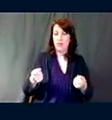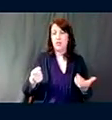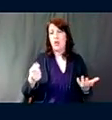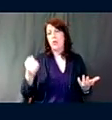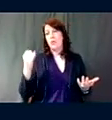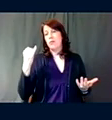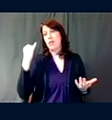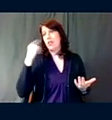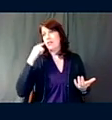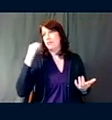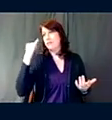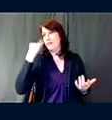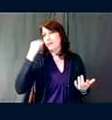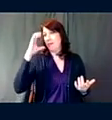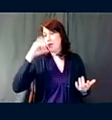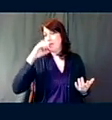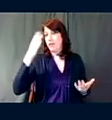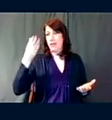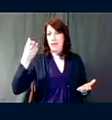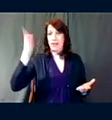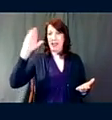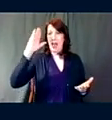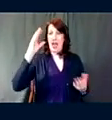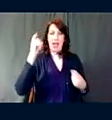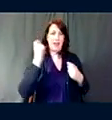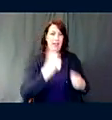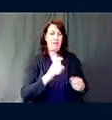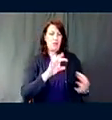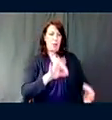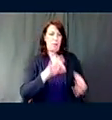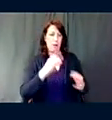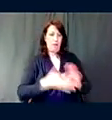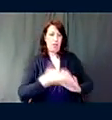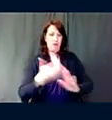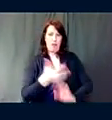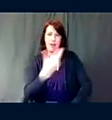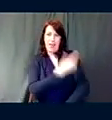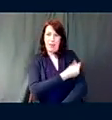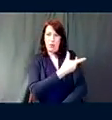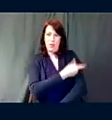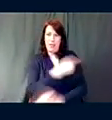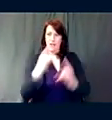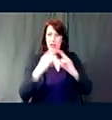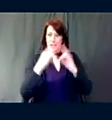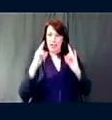WELL, SUPPOSE YOU COULD DO IT. LIKE SUPPOSE GOD GIVES YOU A PERFECTLY RUN IMMUNIZATION CAMP,